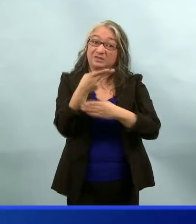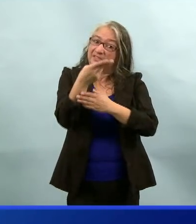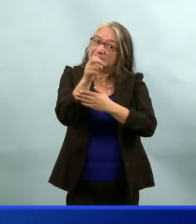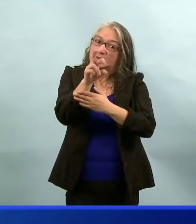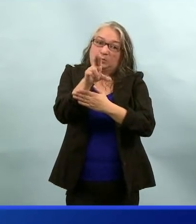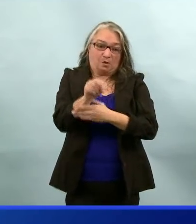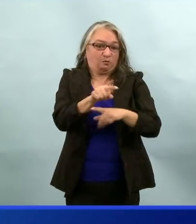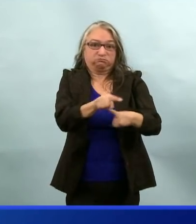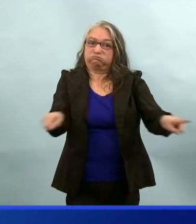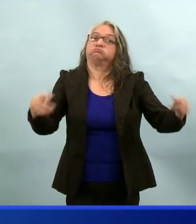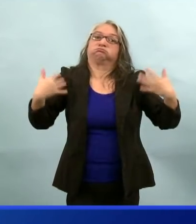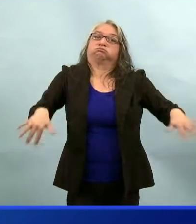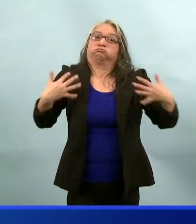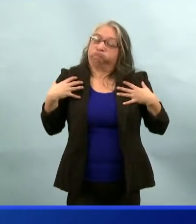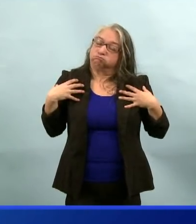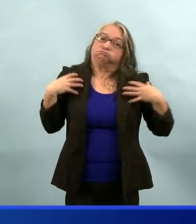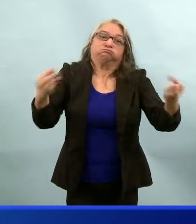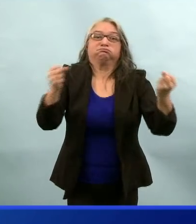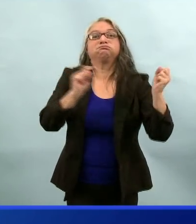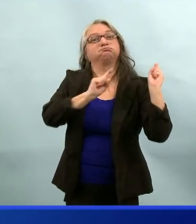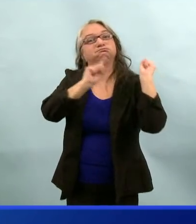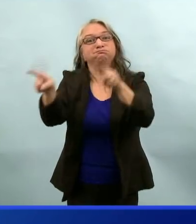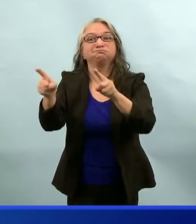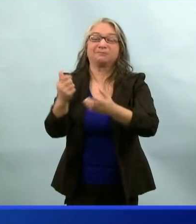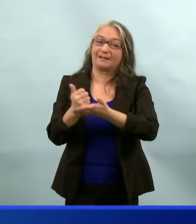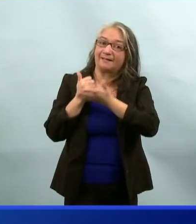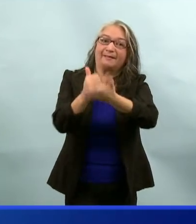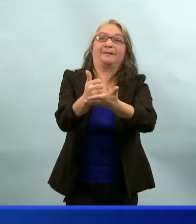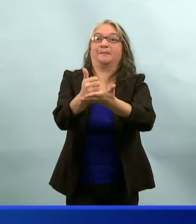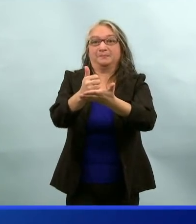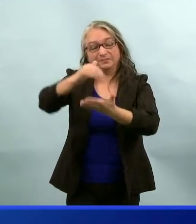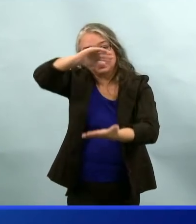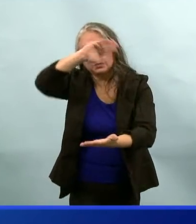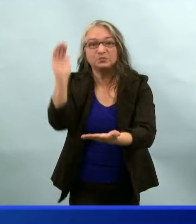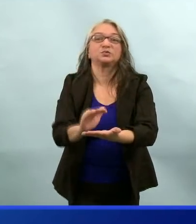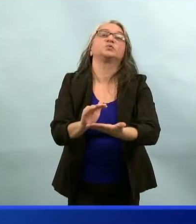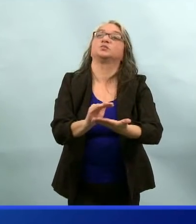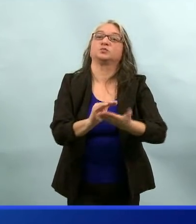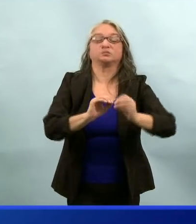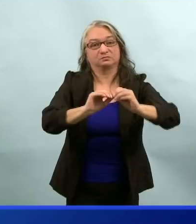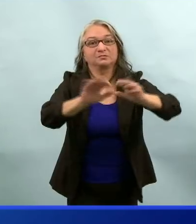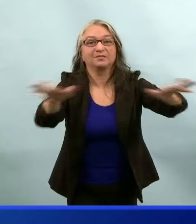the spread of this virus which continues to have impacts on vulnerable people in manitoba